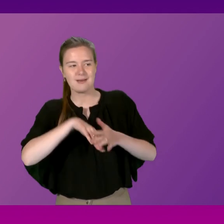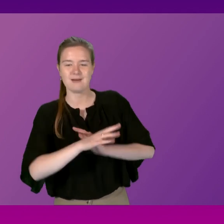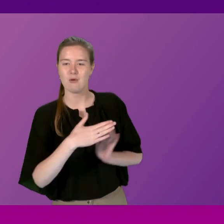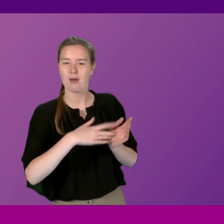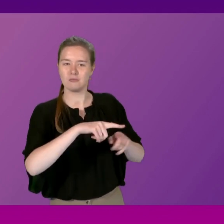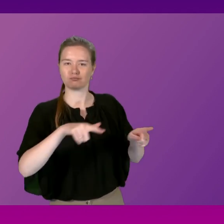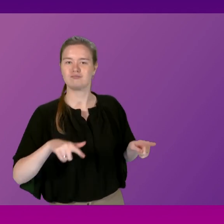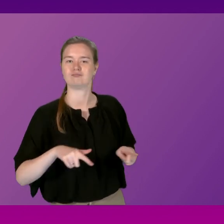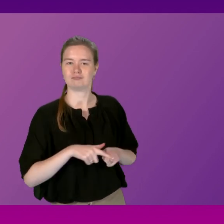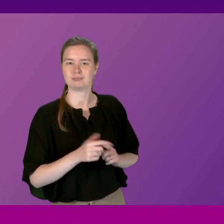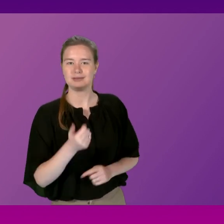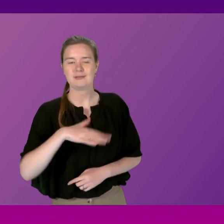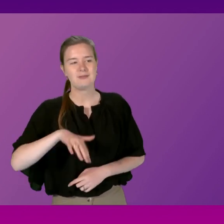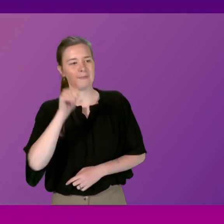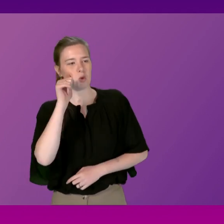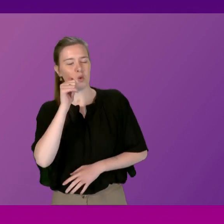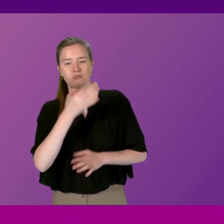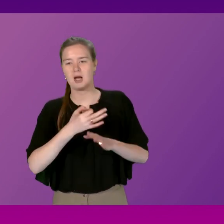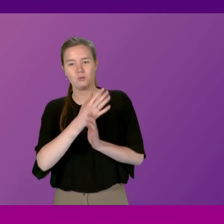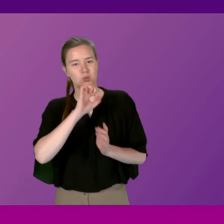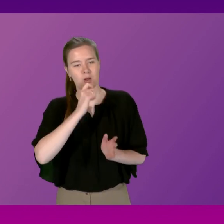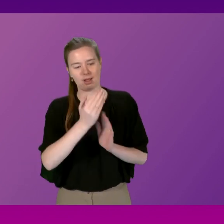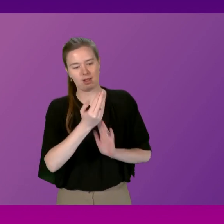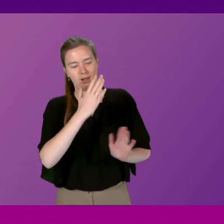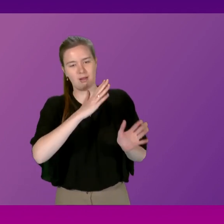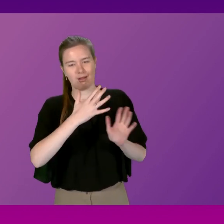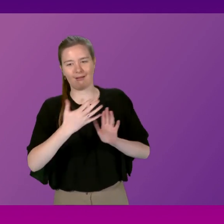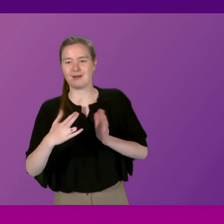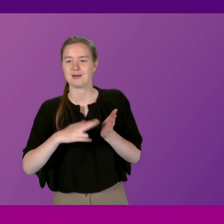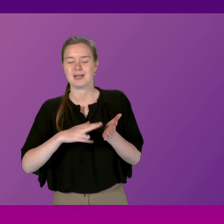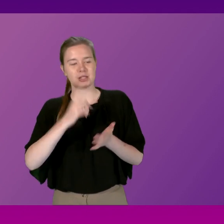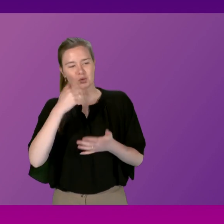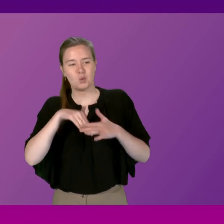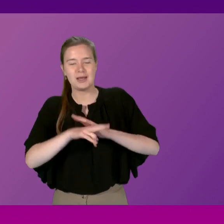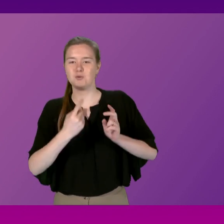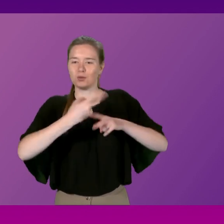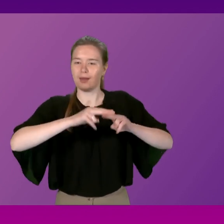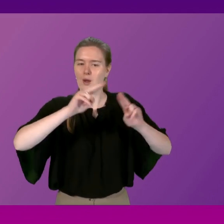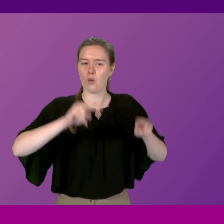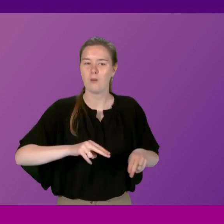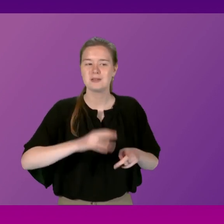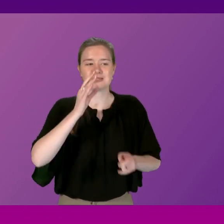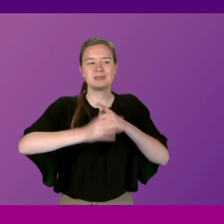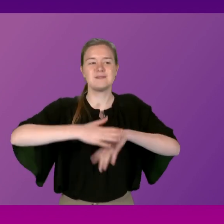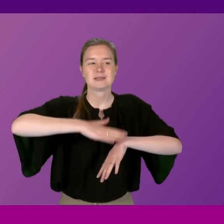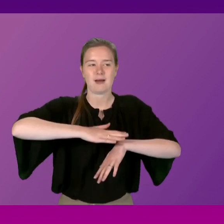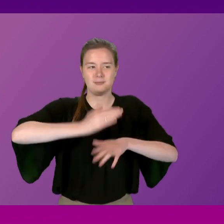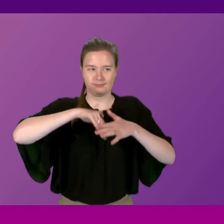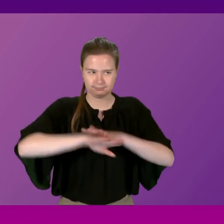Even though the family knew that Anne was hours away from passing, Natasha was not able to enter the care home until a certain point. Natasha told the inquiry: